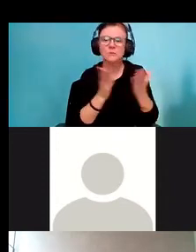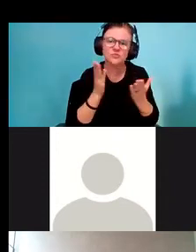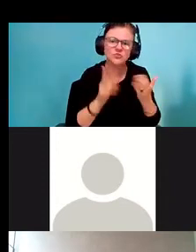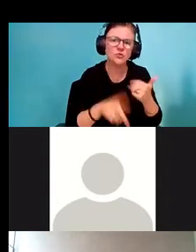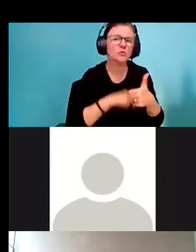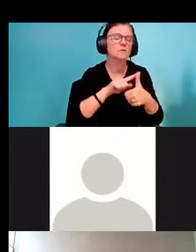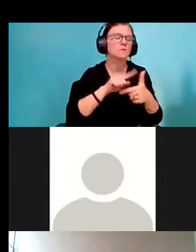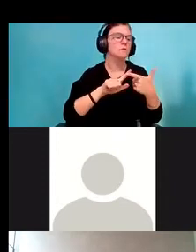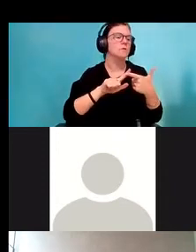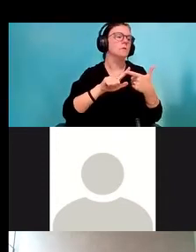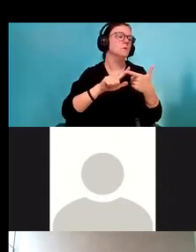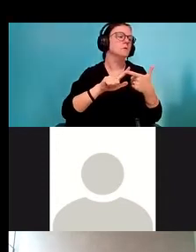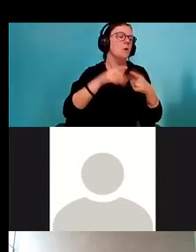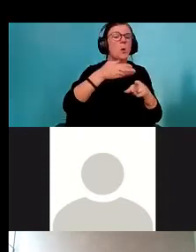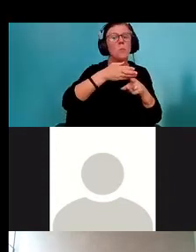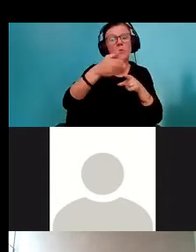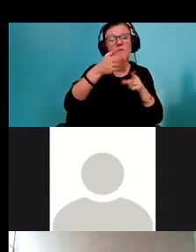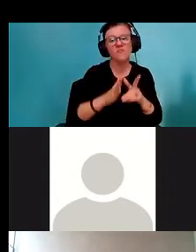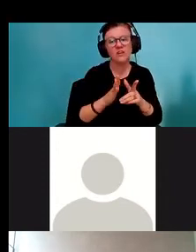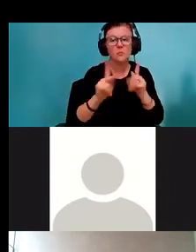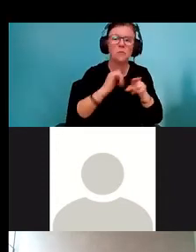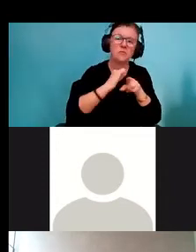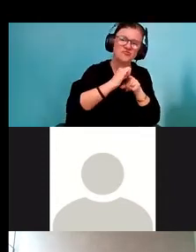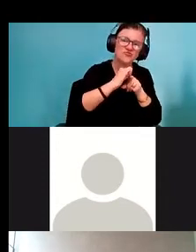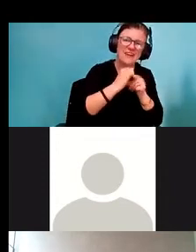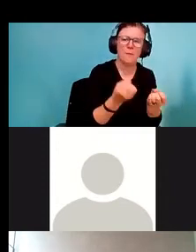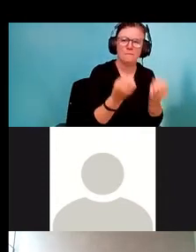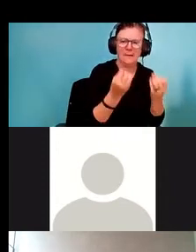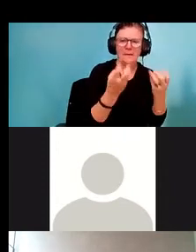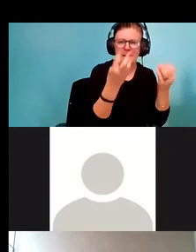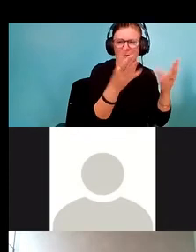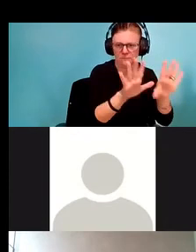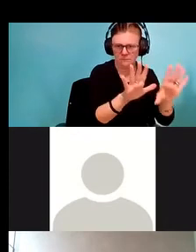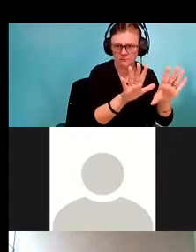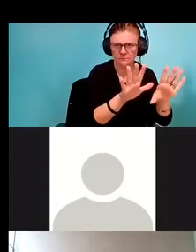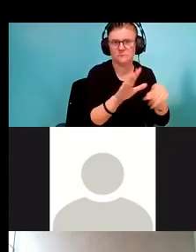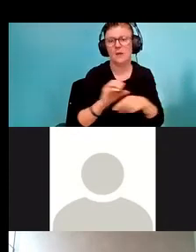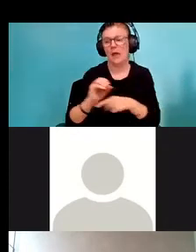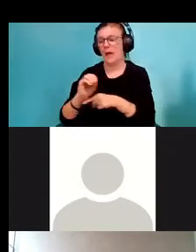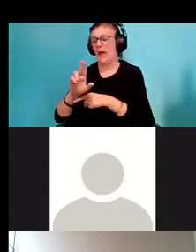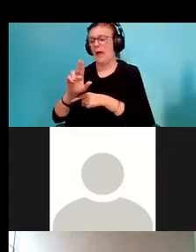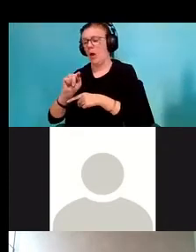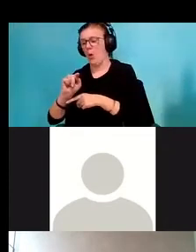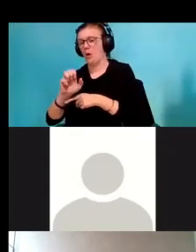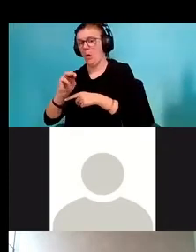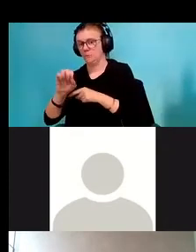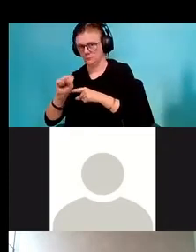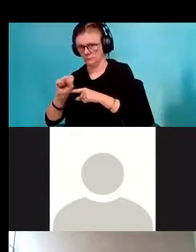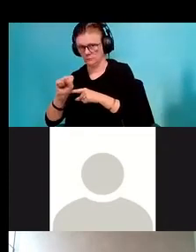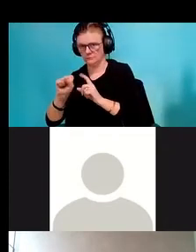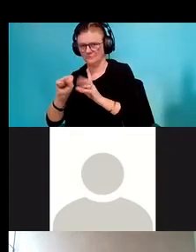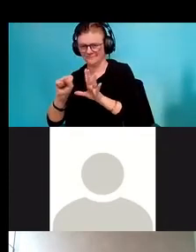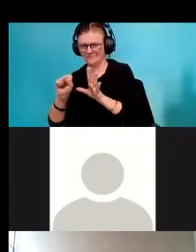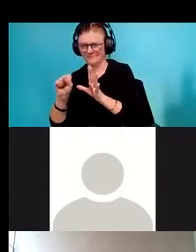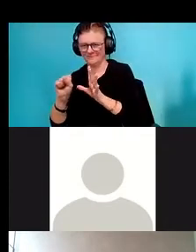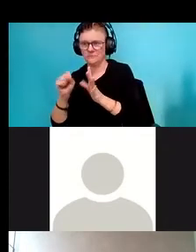professionals were trained-- those are outputs. What outcomes you want to see. I think of it this way--